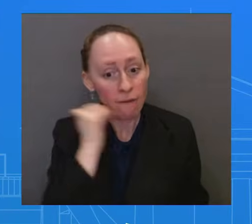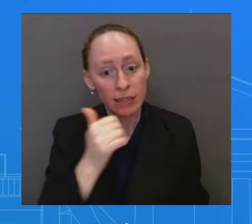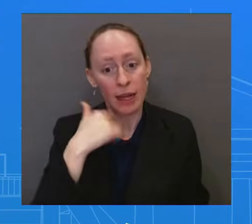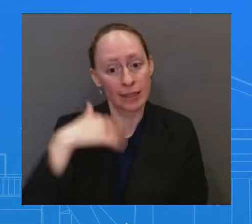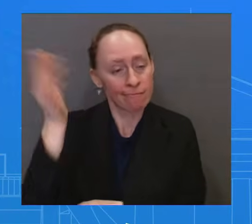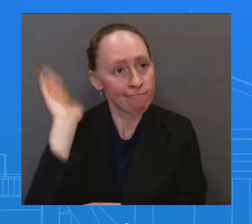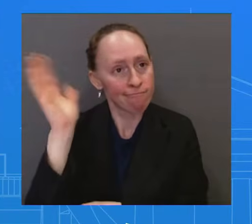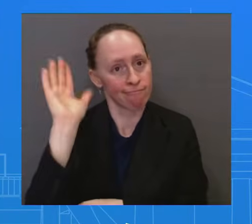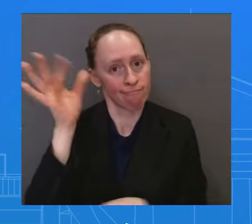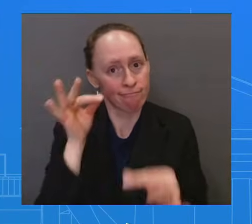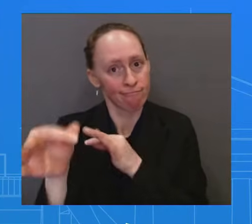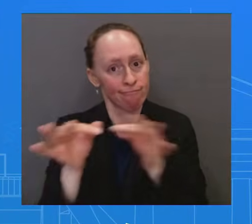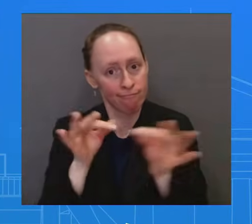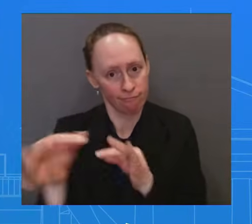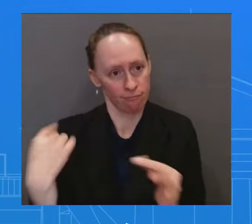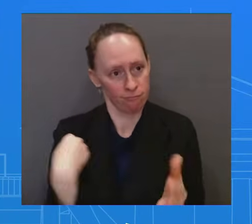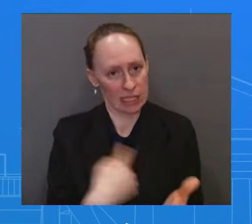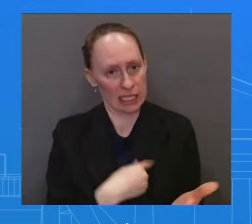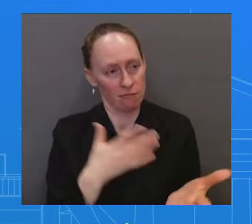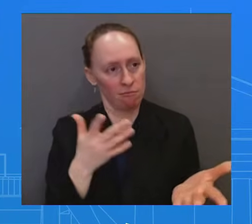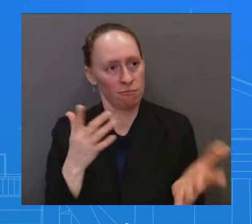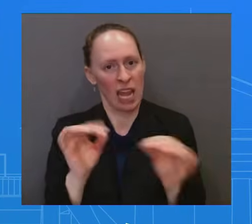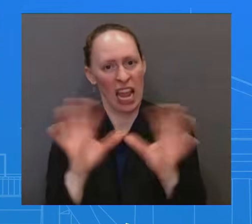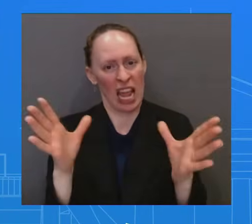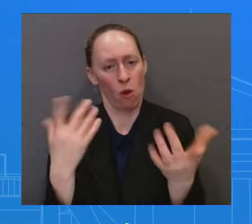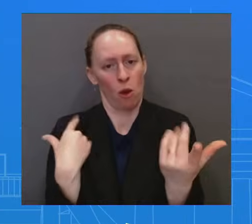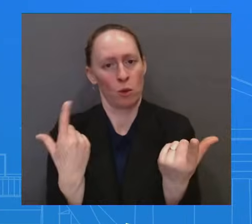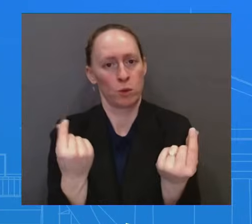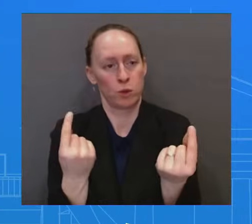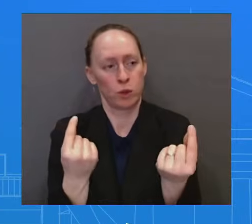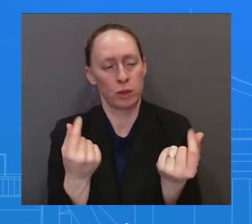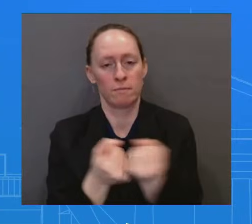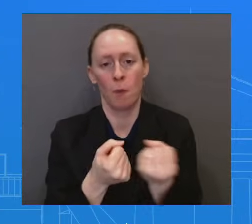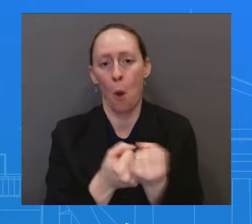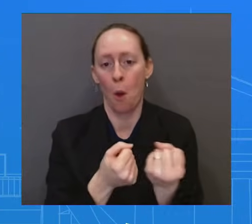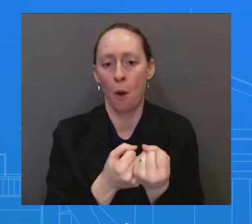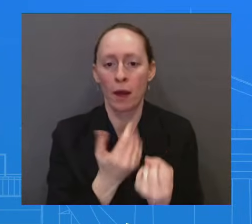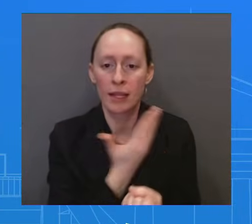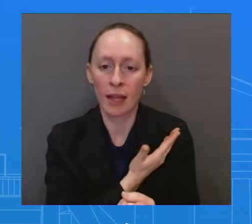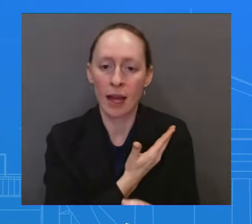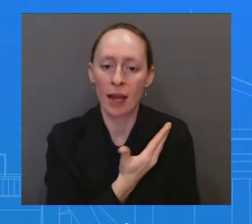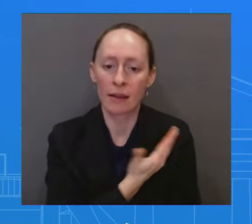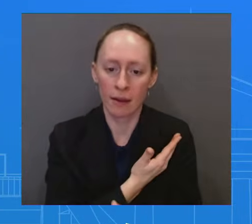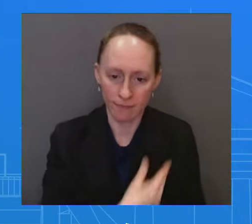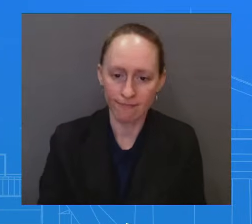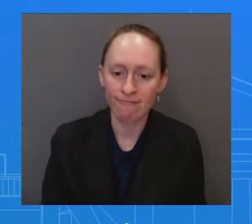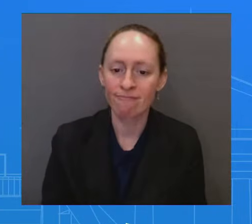why are more trucks not getting in now? Who is saying, "No more trucks"? Is it inspection capacity?